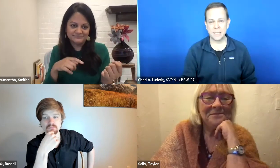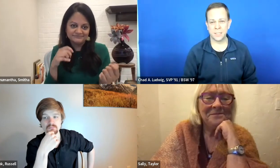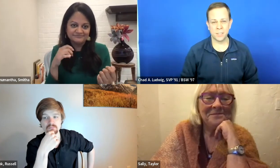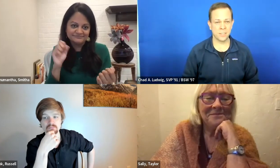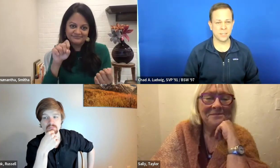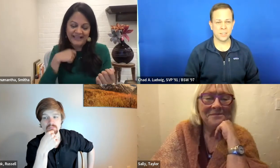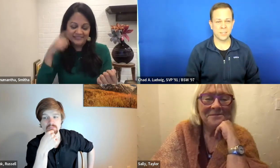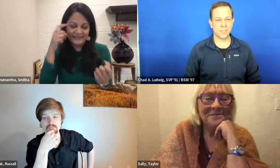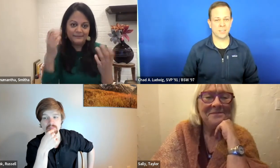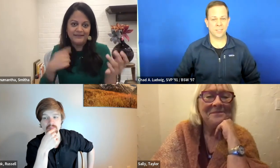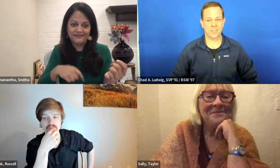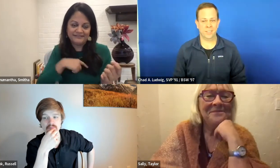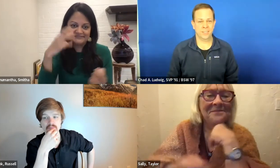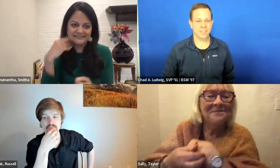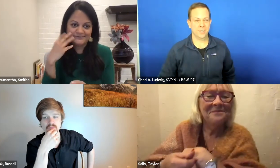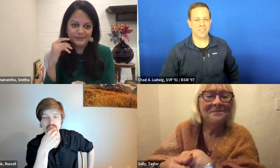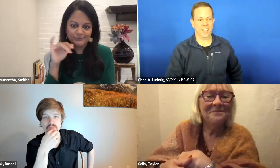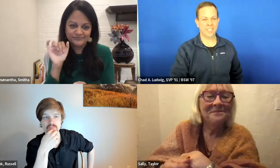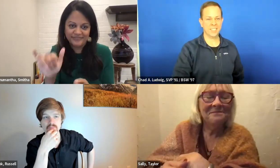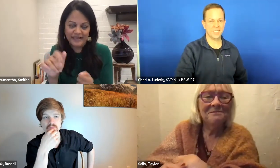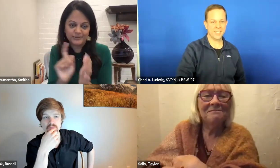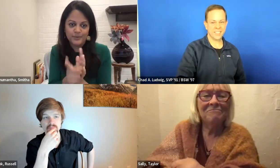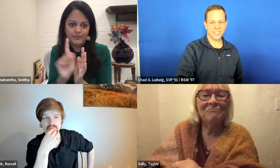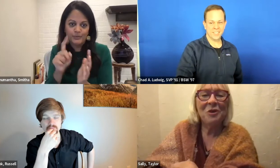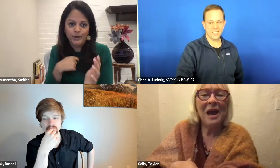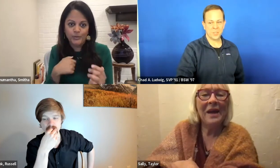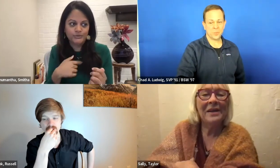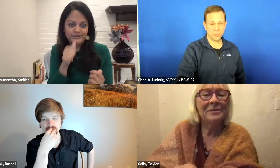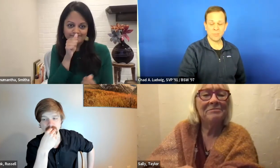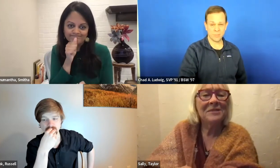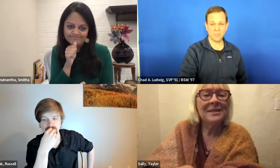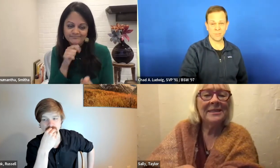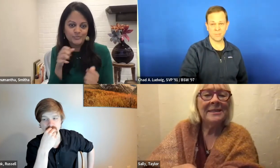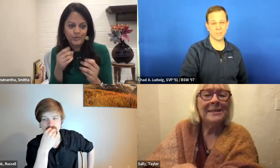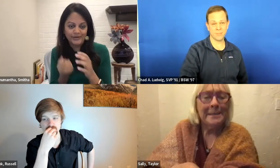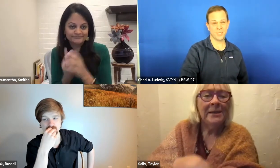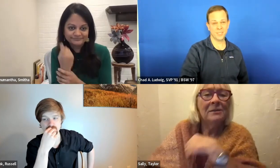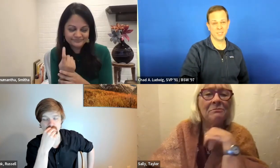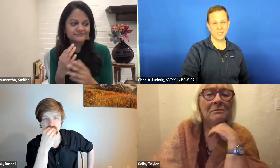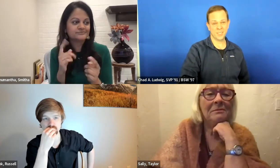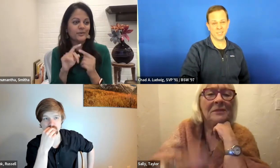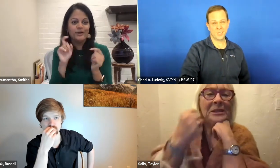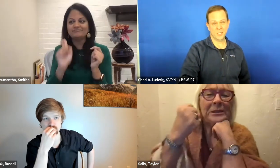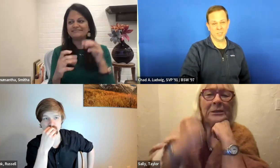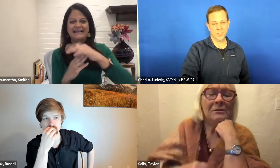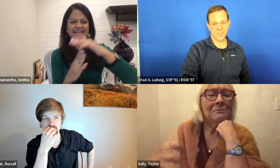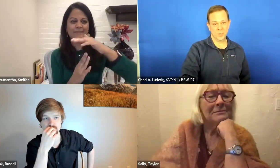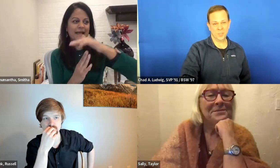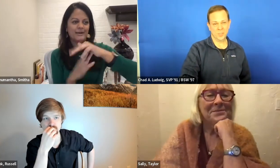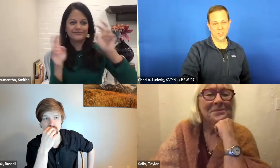I mean, we just have to continue with grace. A lot of us have experienced that where we just get to the moment where we lose our patience,